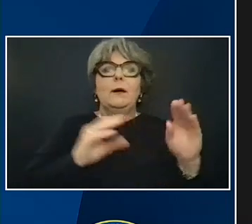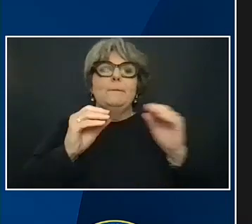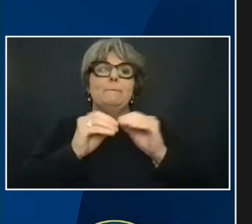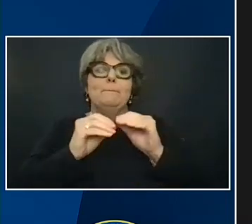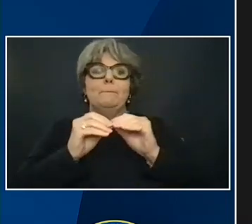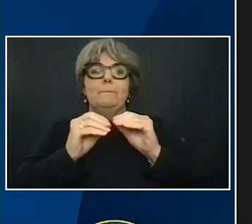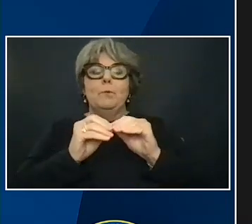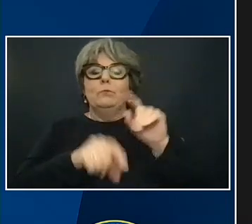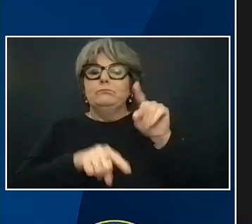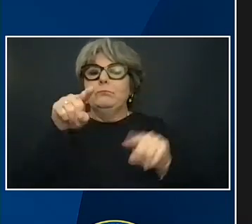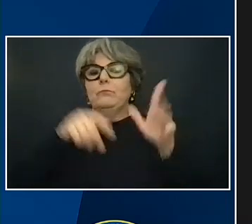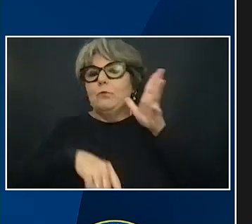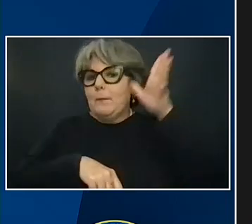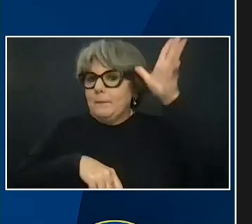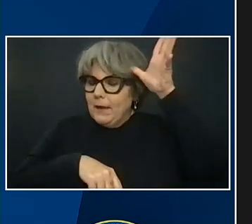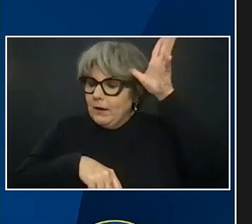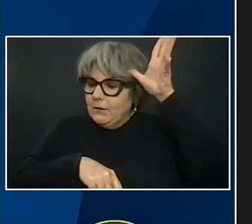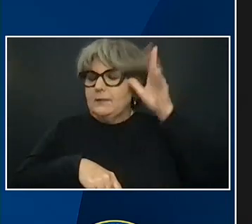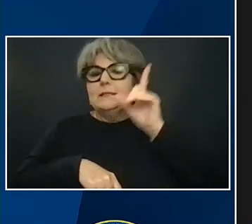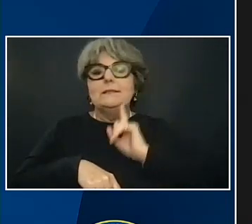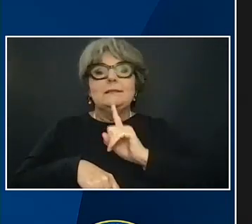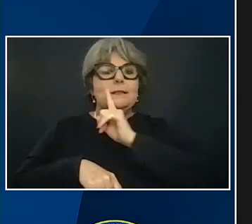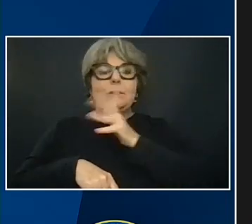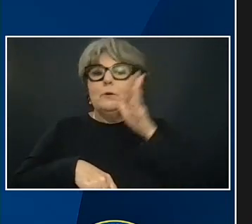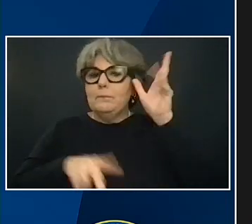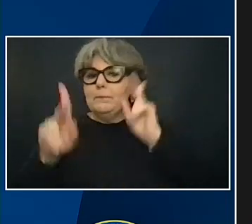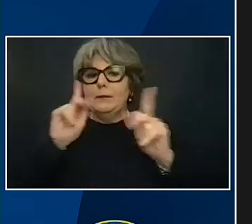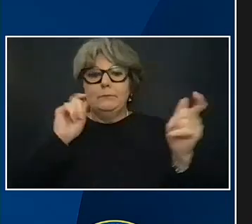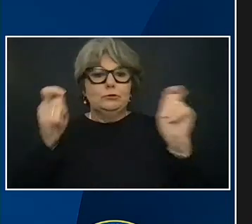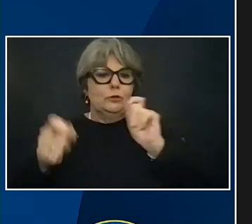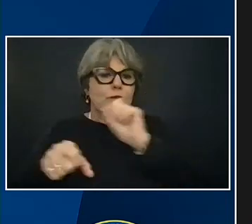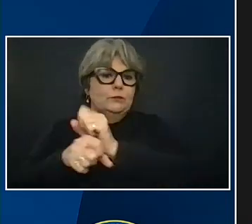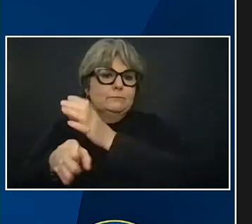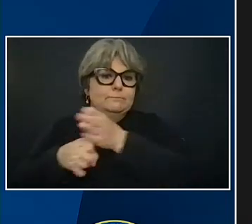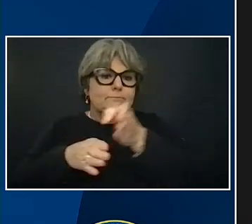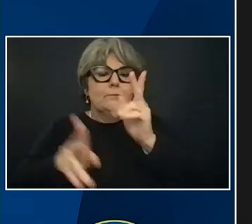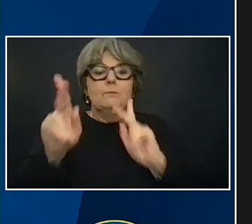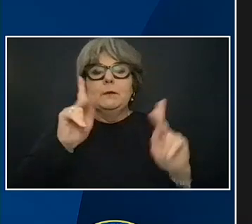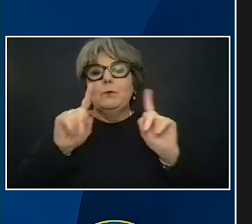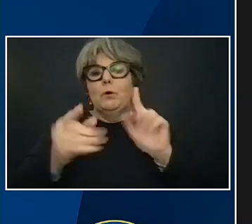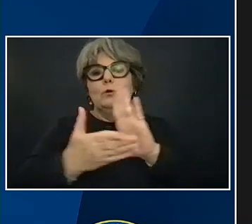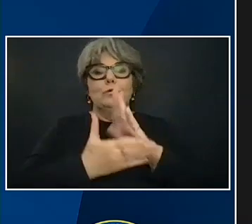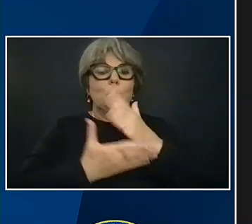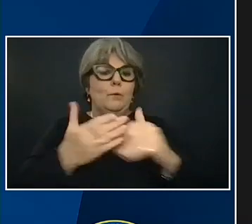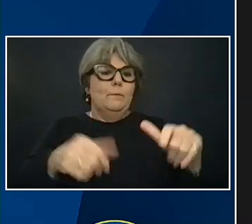parents, single parents, people changing careers, and people going to school part-time due to work commitments.